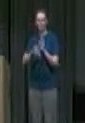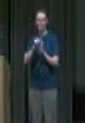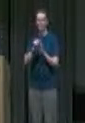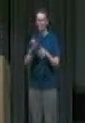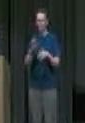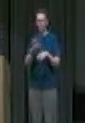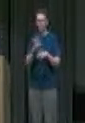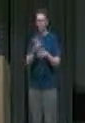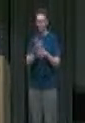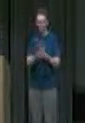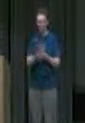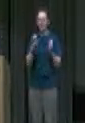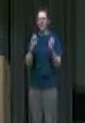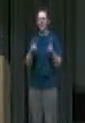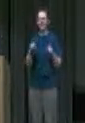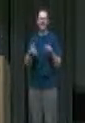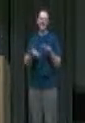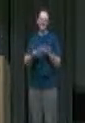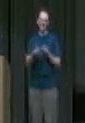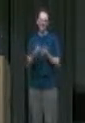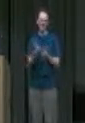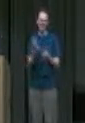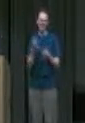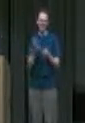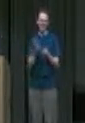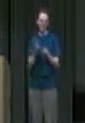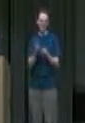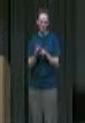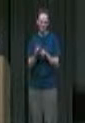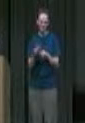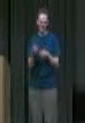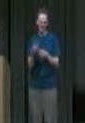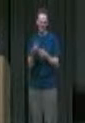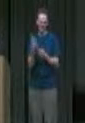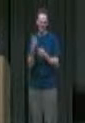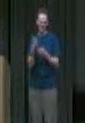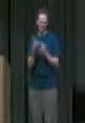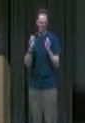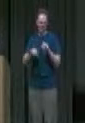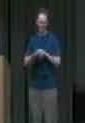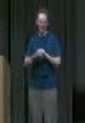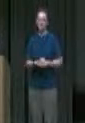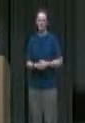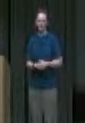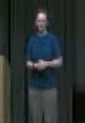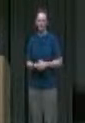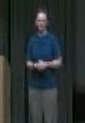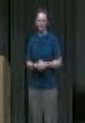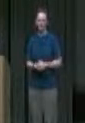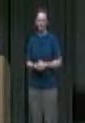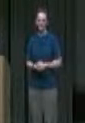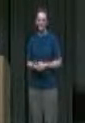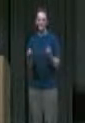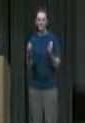so there's some some more details within that presentation all right so I'll go over the the